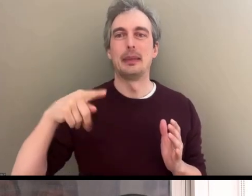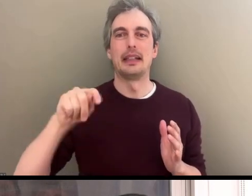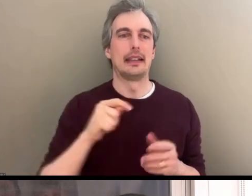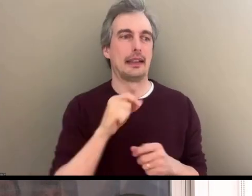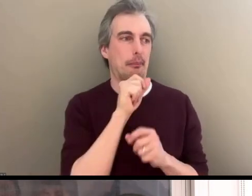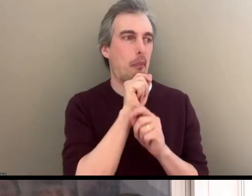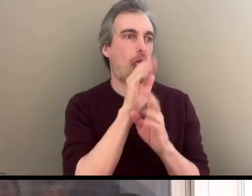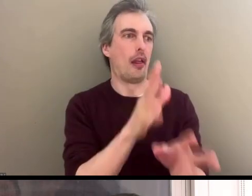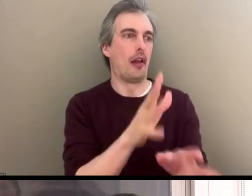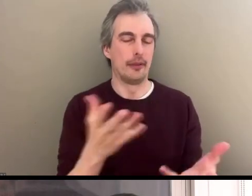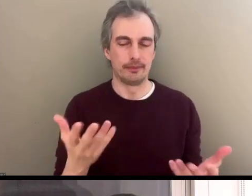Diane [Audience Member]: